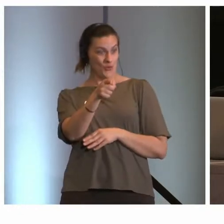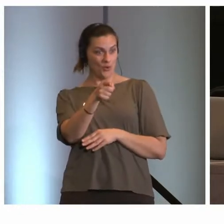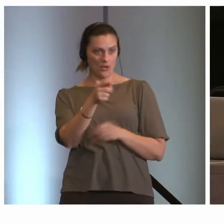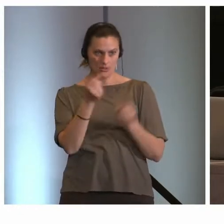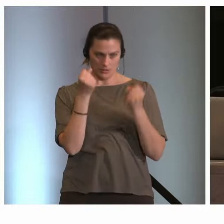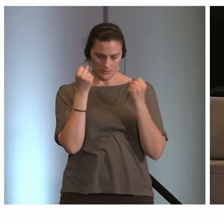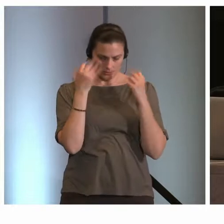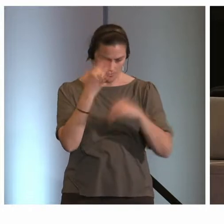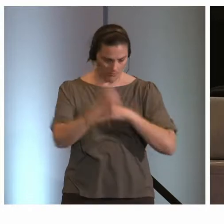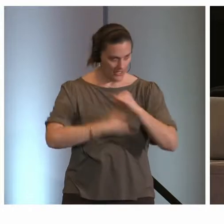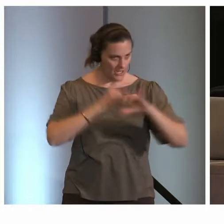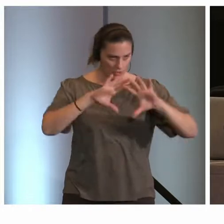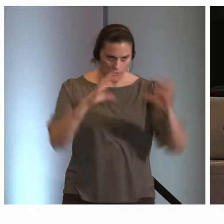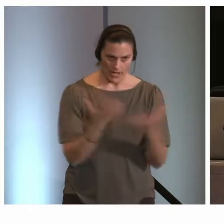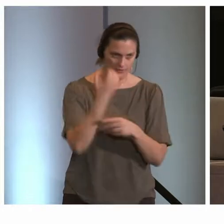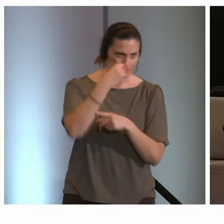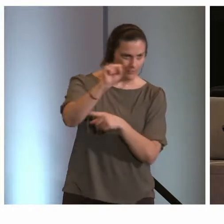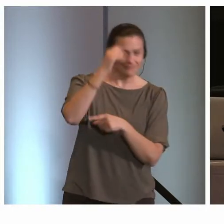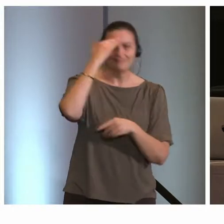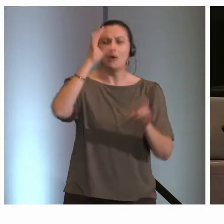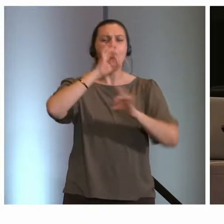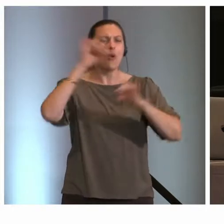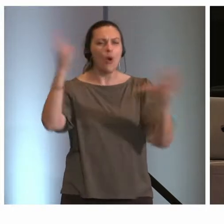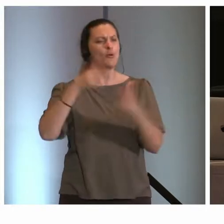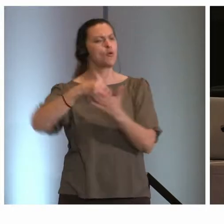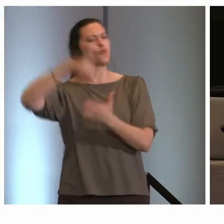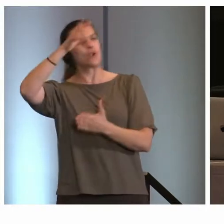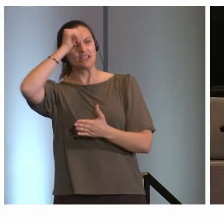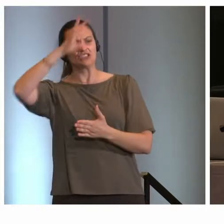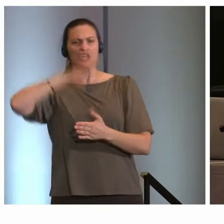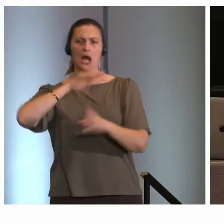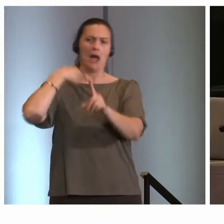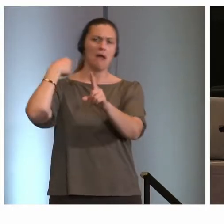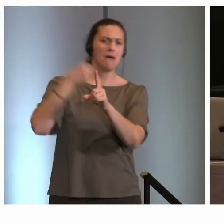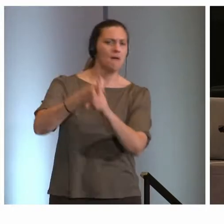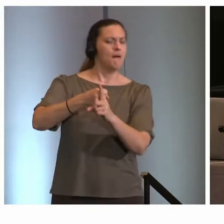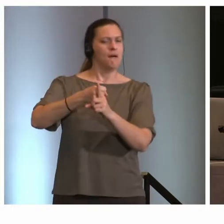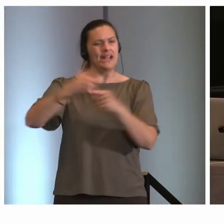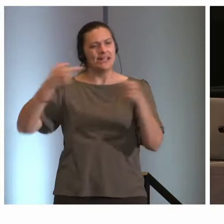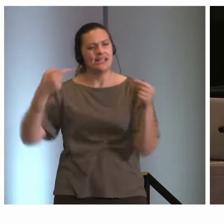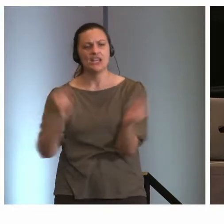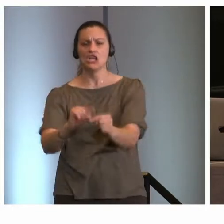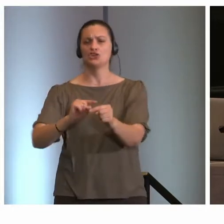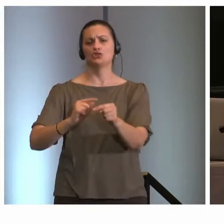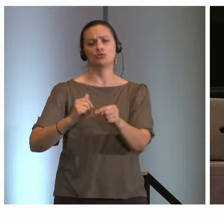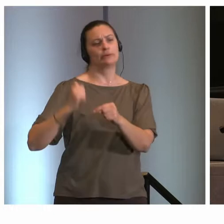There was a lot of international protests around the film, "maybe for you" a couple of years ago, when it was a horrible storyline, this rich guy acquires a spinal cord